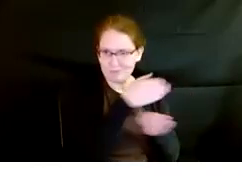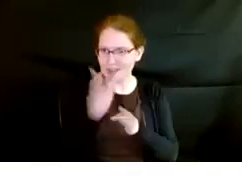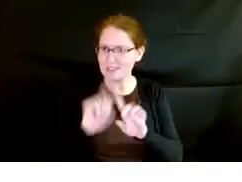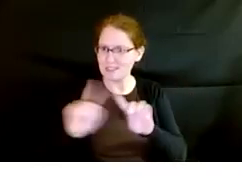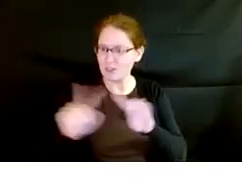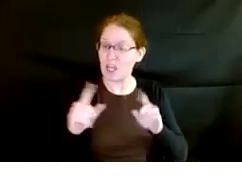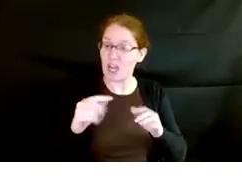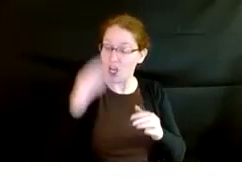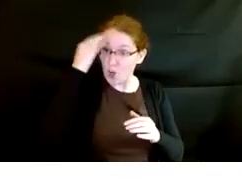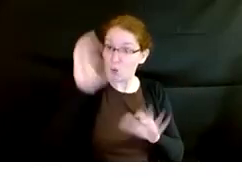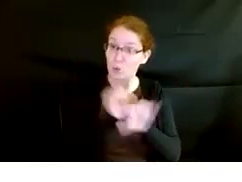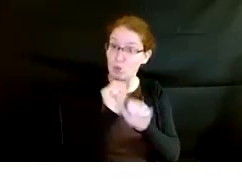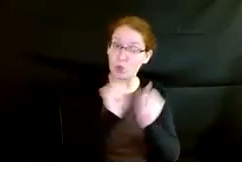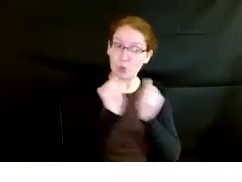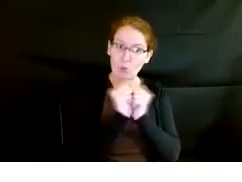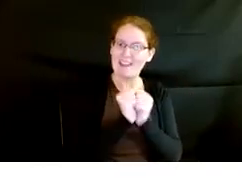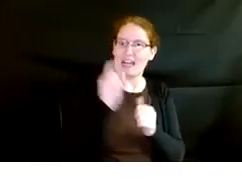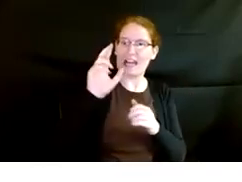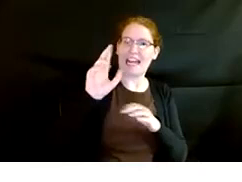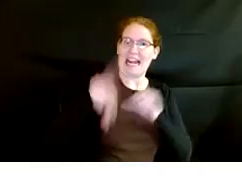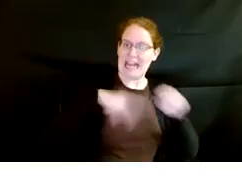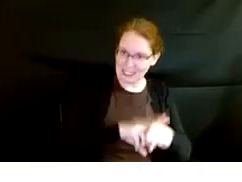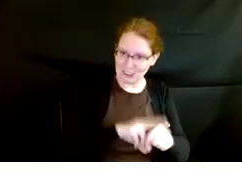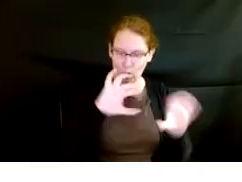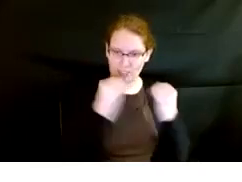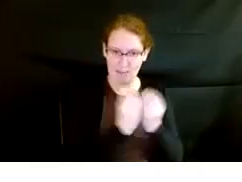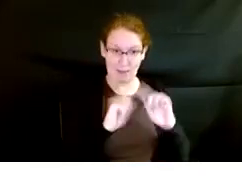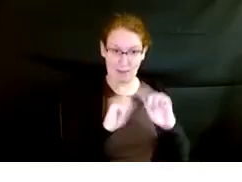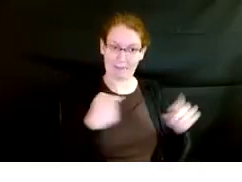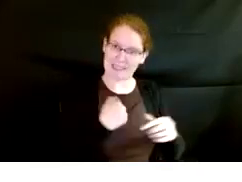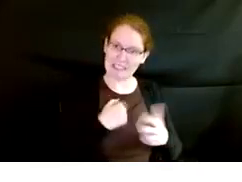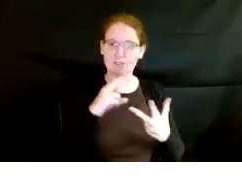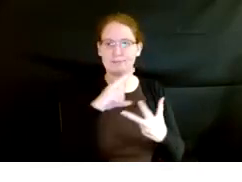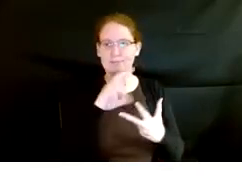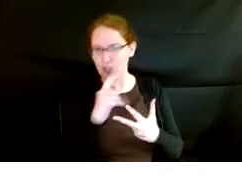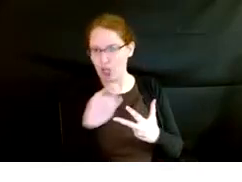were working with national organizations uh me and Sherry and Martie really took the lead in Tennessee